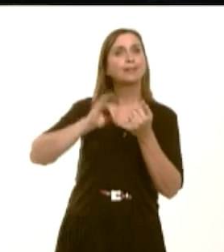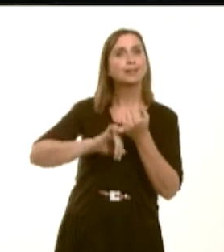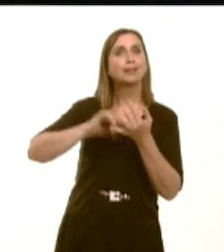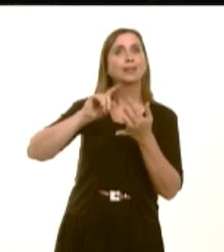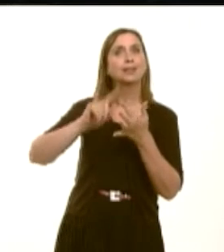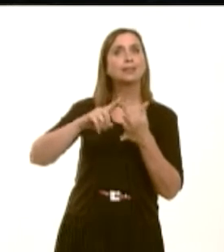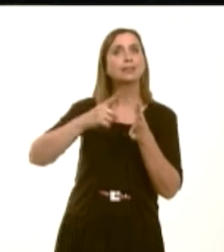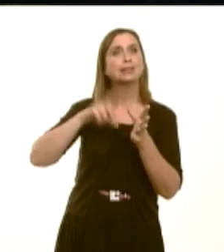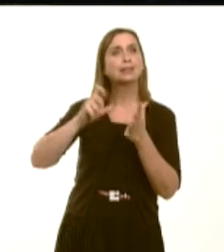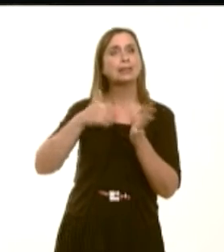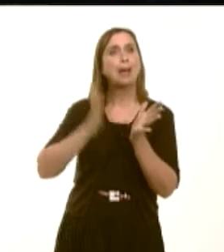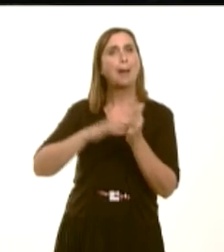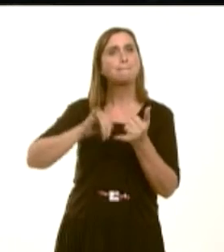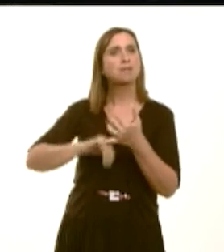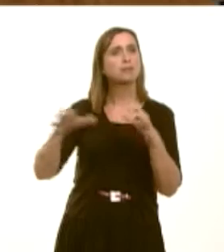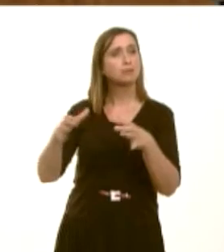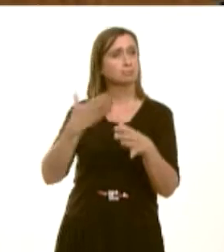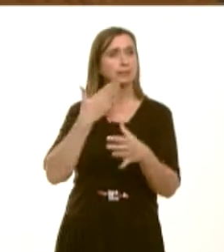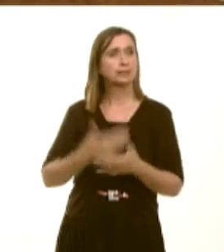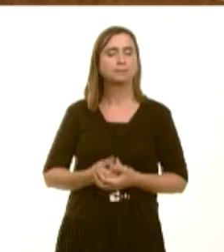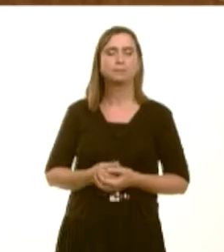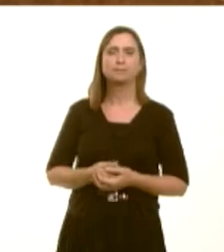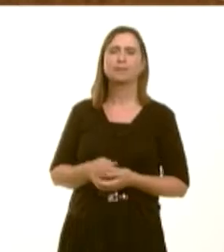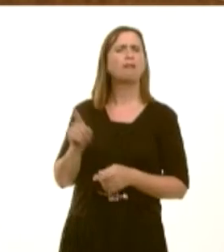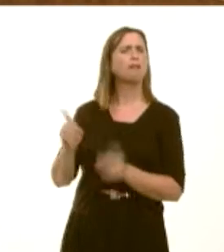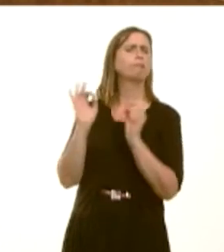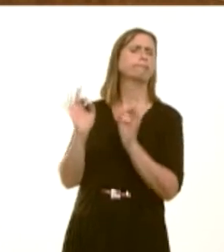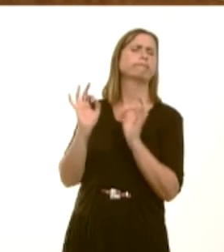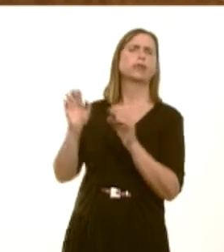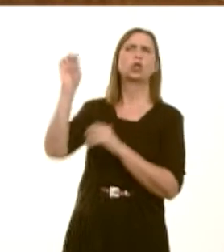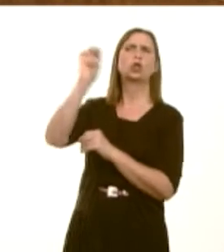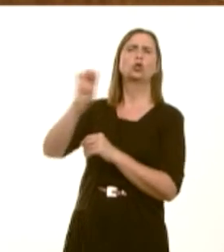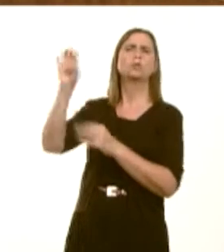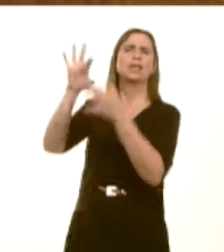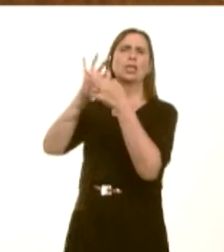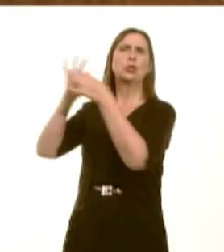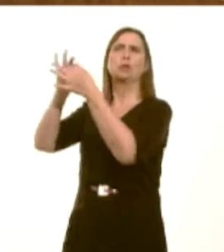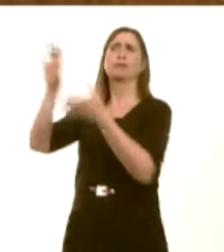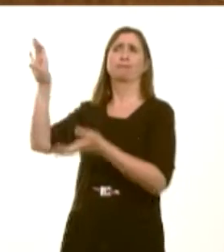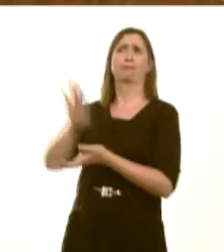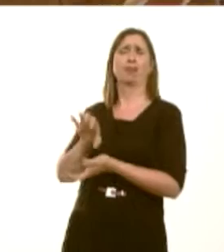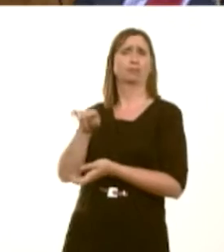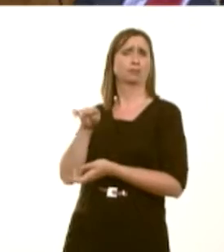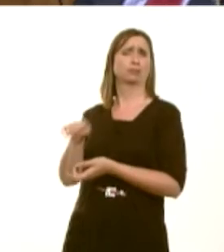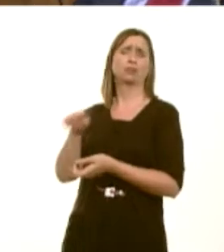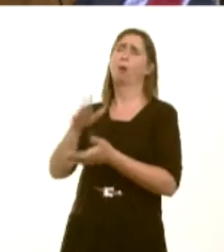OAQ(4)2327(FM) Carwyn Jones: Well, itís an excellent example of how European funds are helping universities and businesses to exploit the great potential